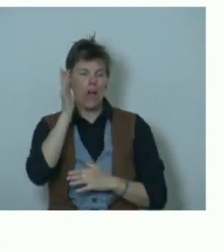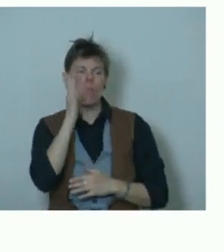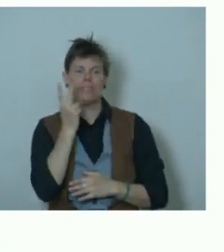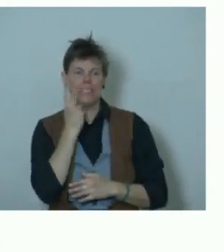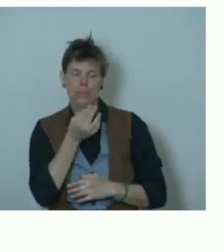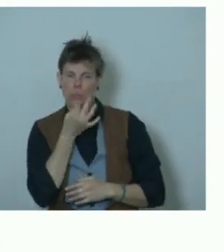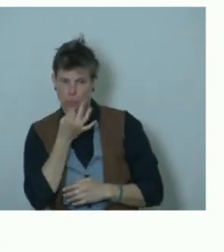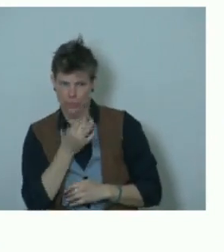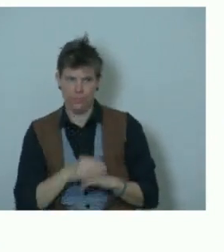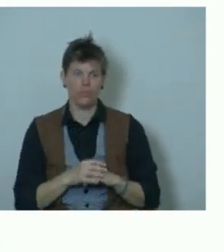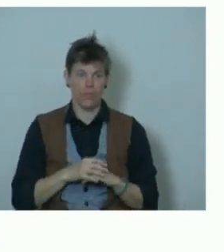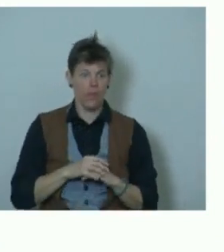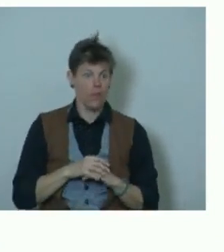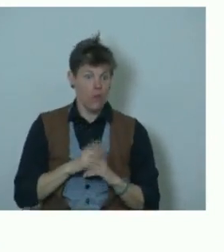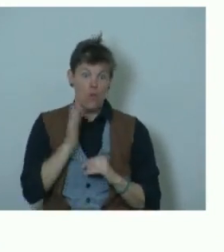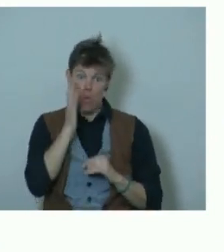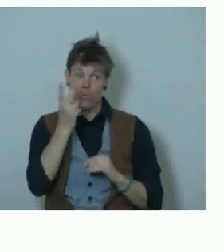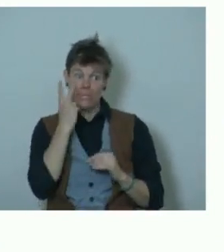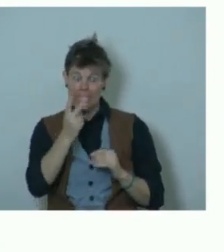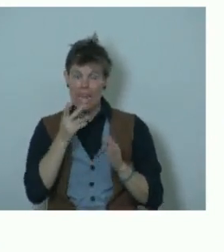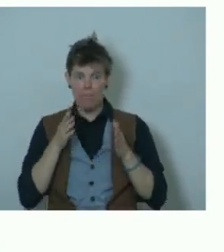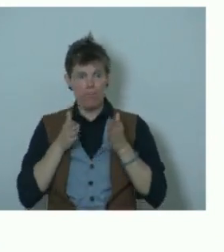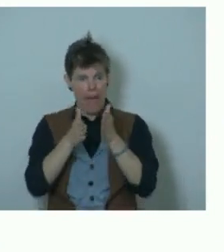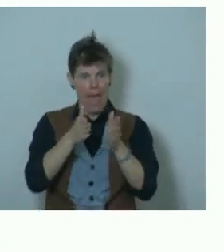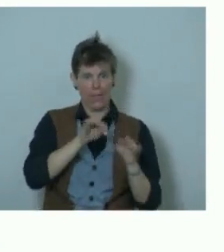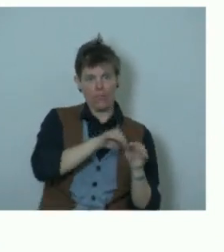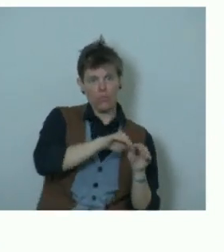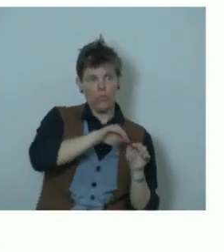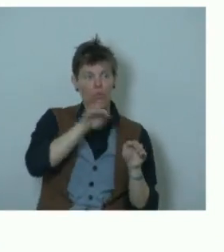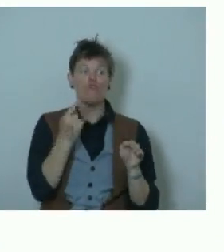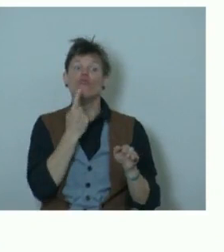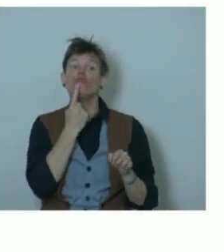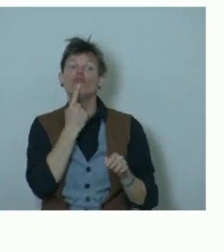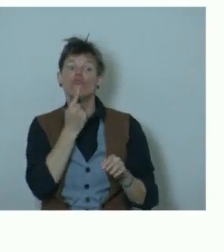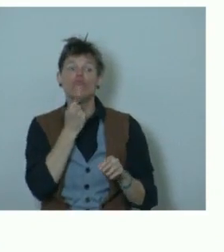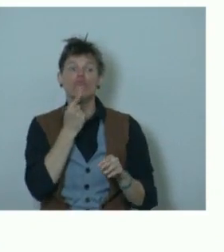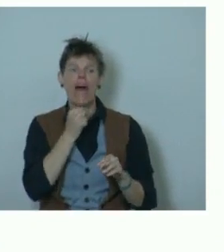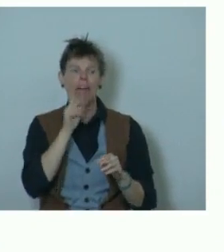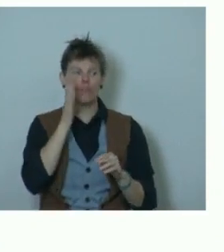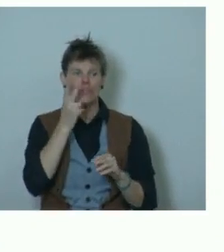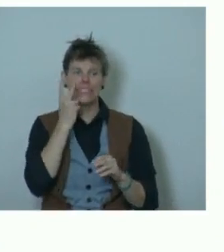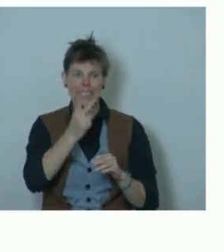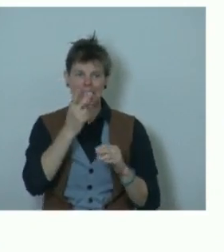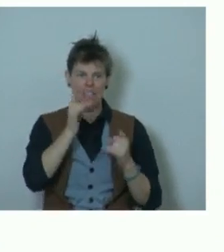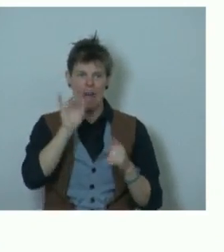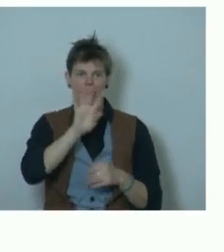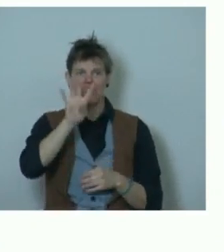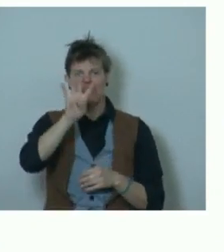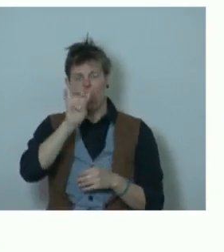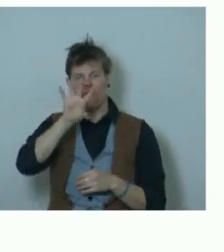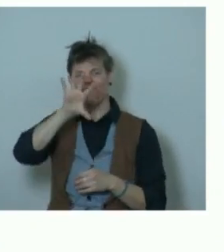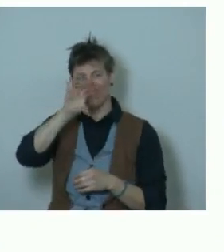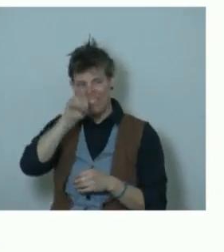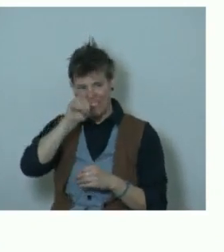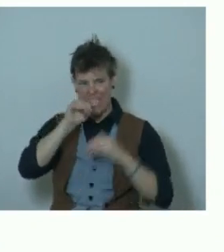WE ARE LOOKING ON THE X AXIS. DON’T TAKE THAT LITERALLY. YOU CAN SEE WE ARE GOING TO HAVE ENOUGH BEDS.